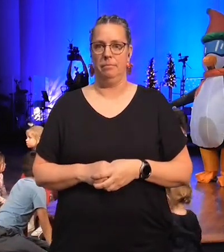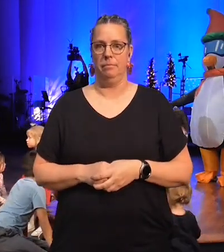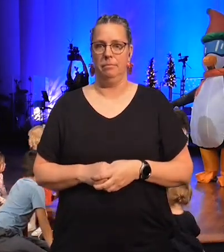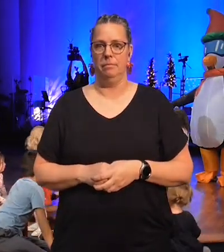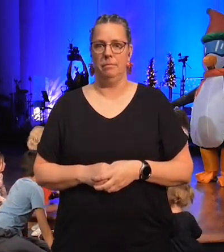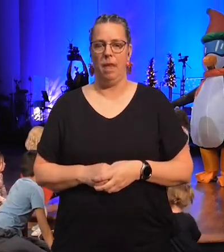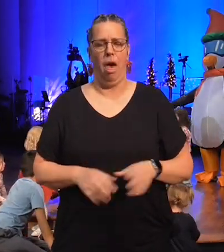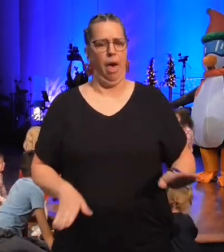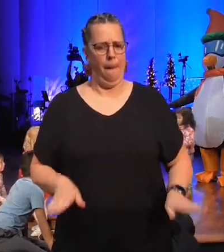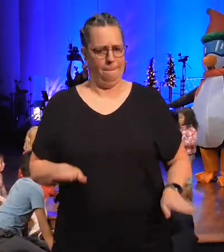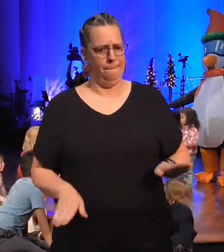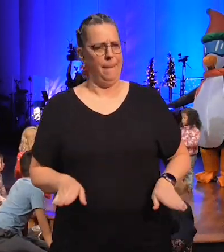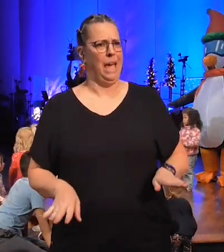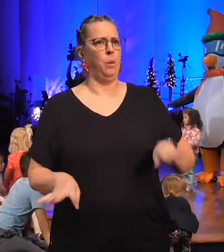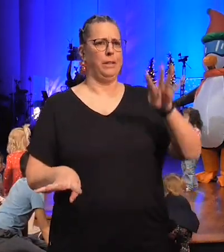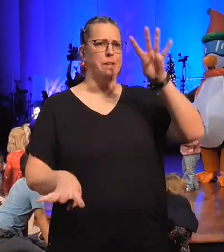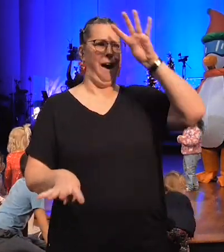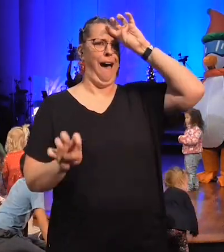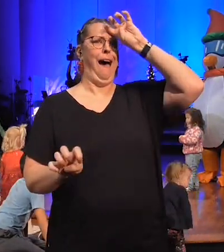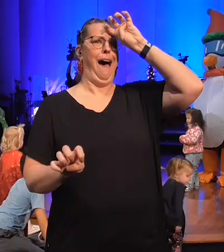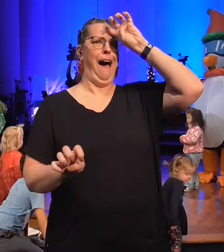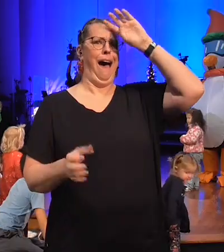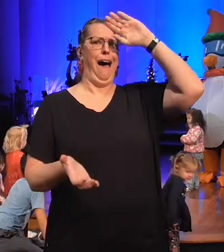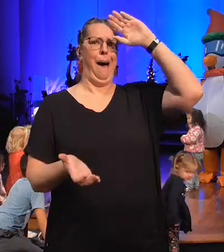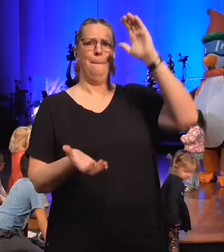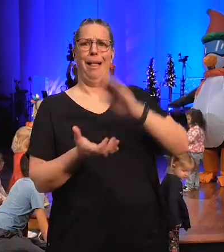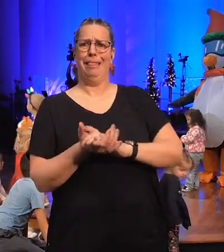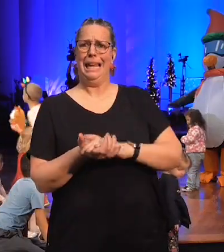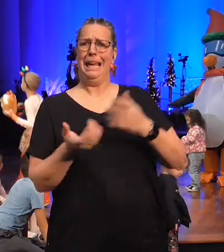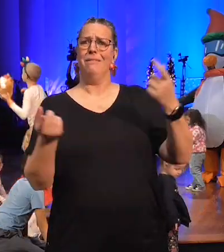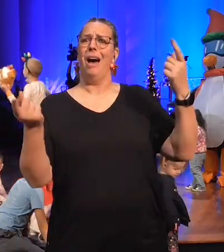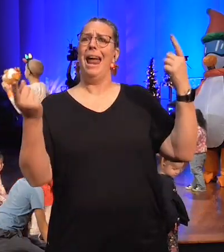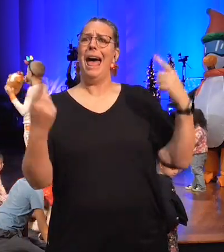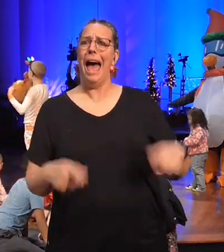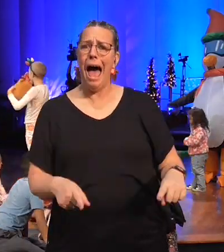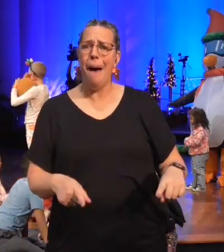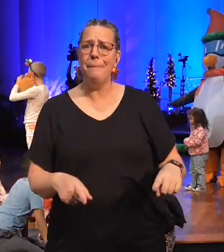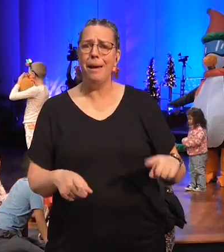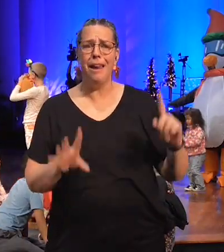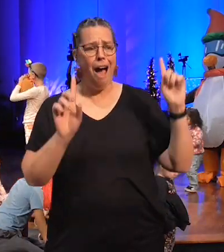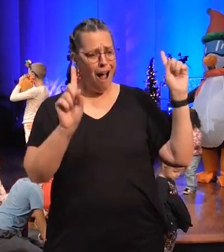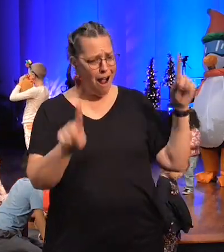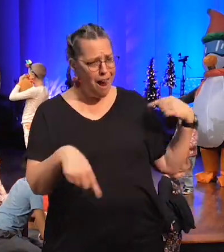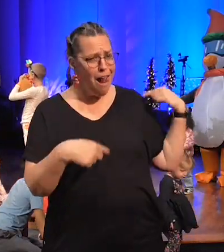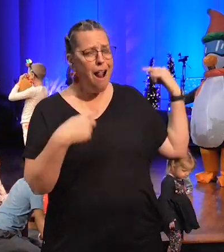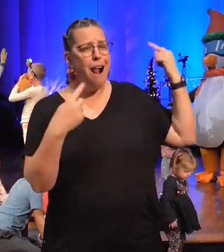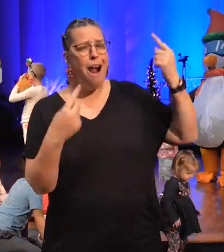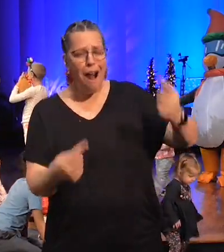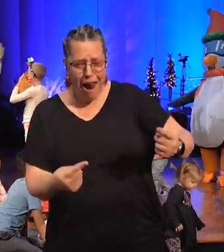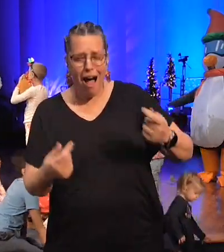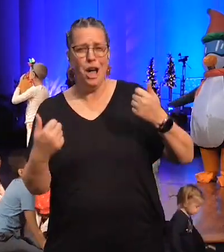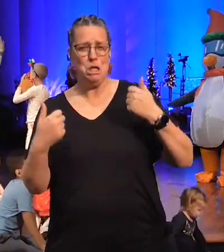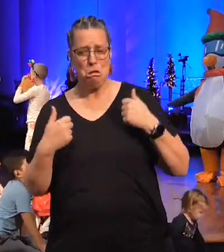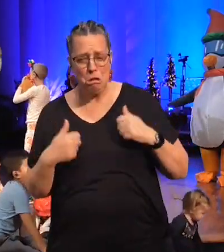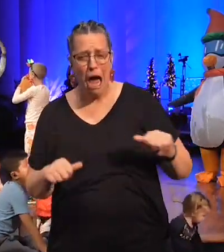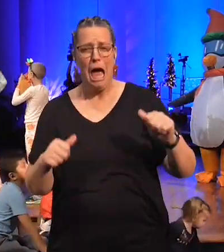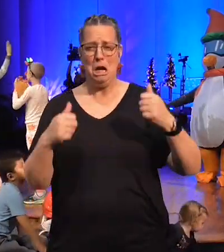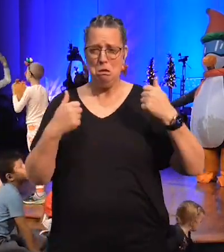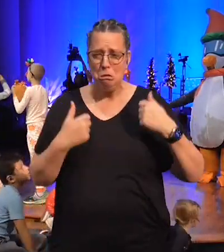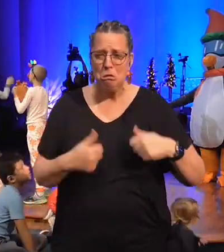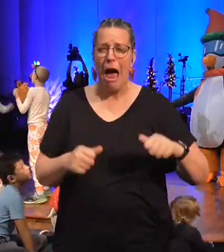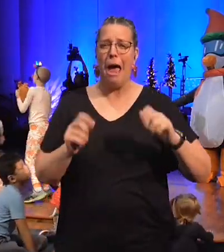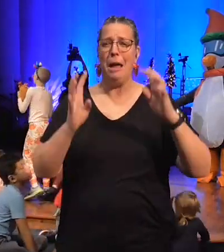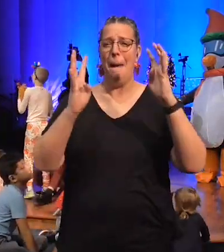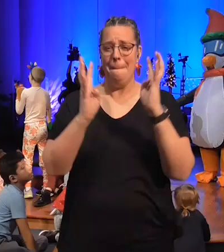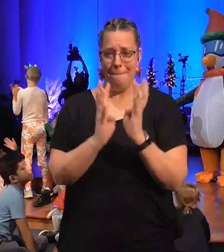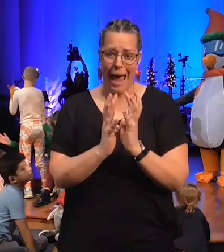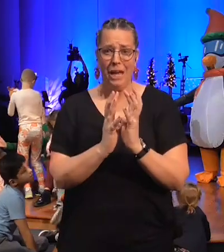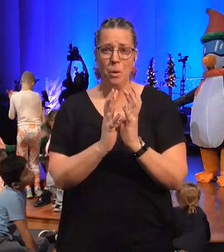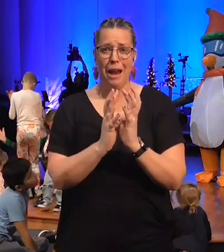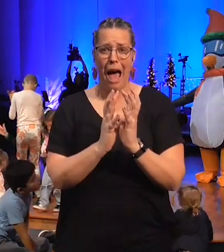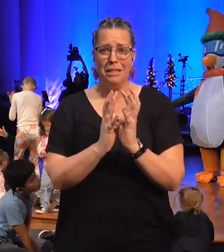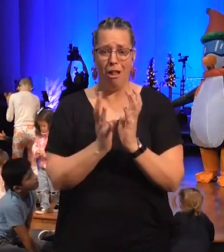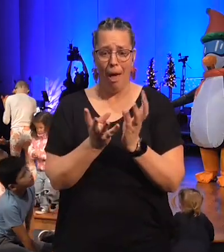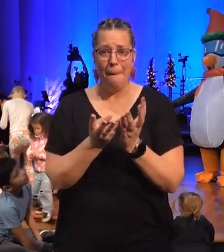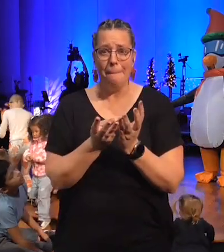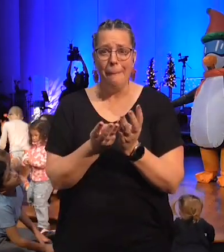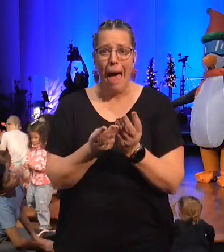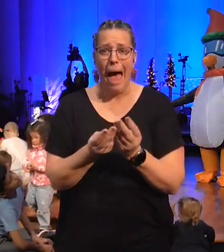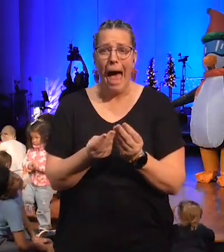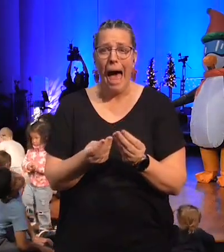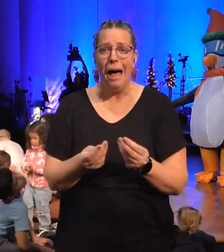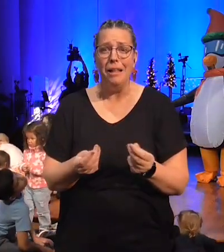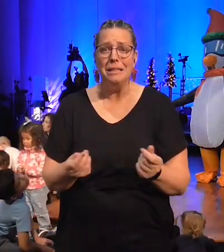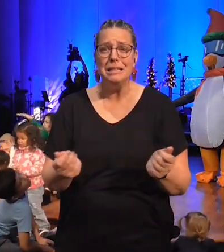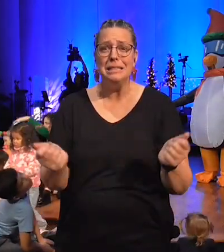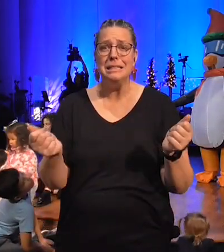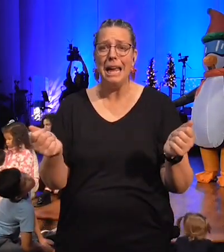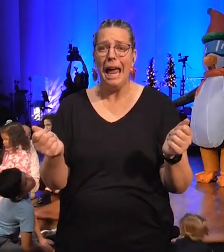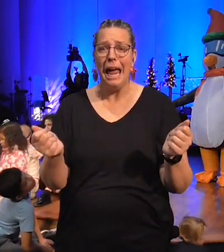feet the Penguins couldn't believe their eyes after all their Adventures their penguin huddle